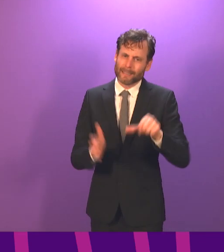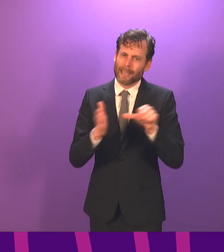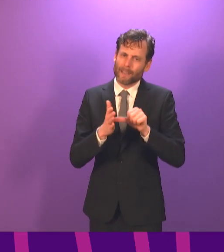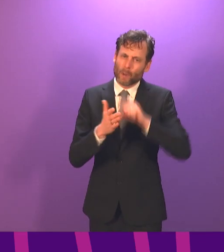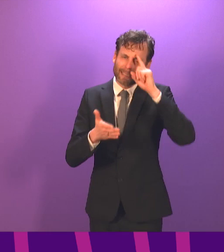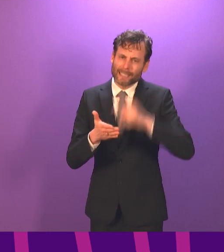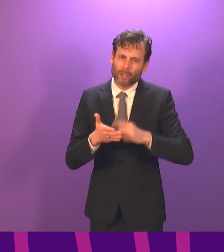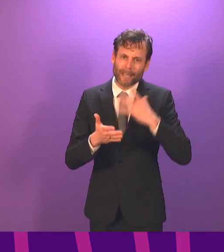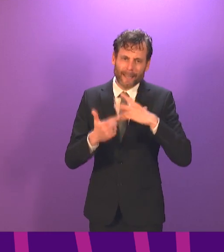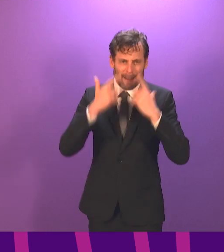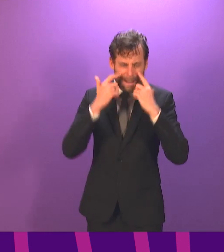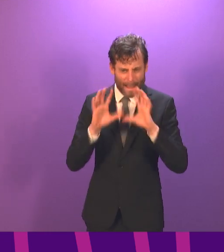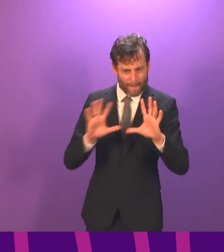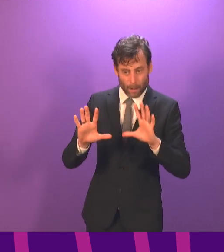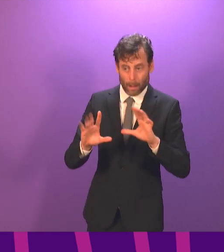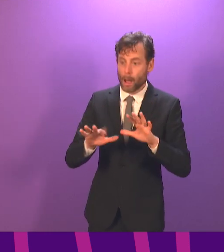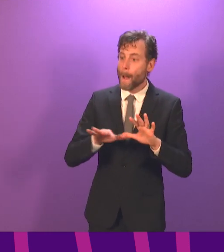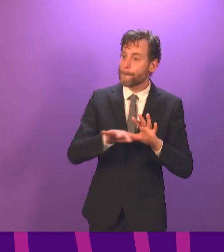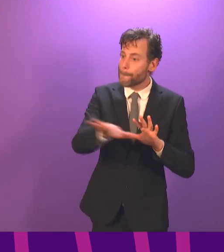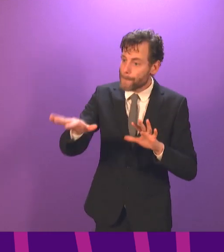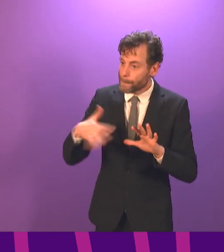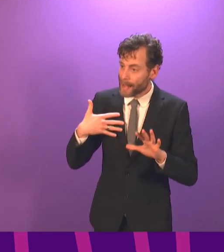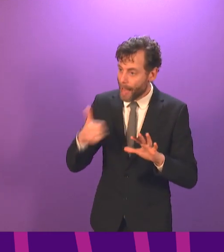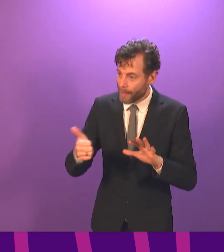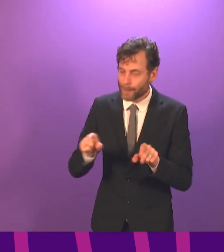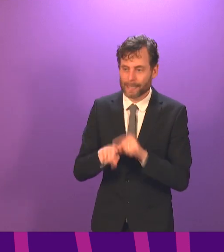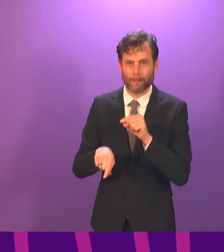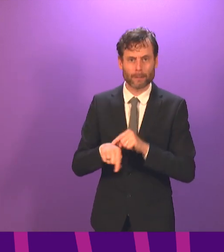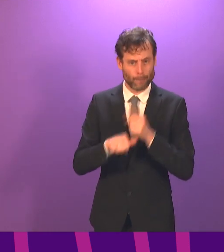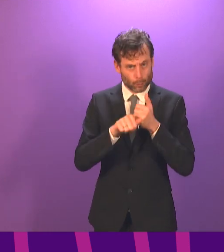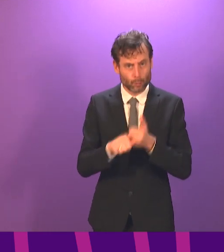a careful balance between protecting public health and enabling the democratic process to take place.